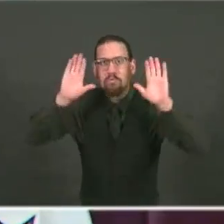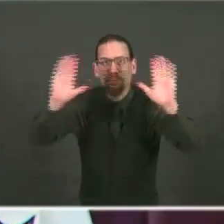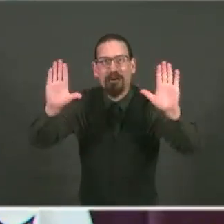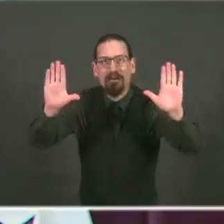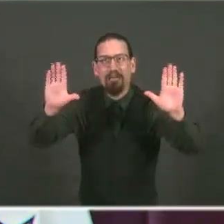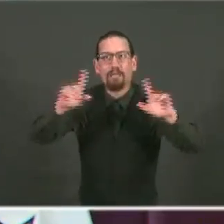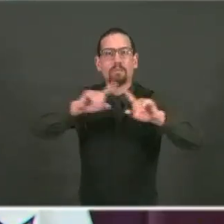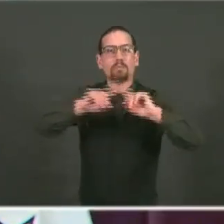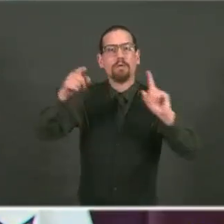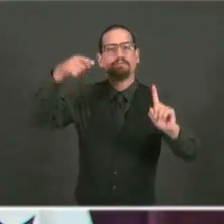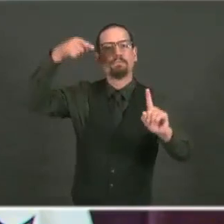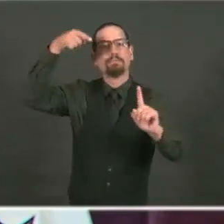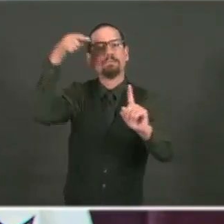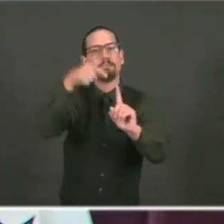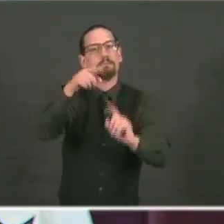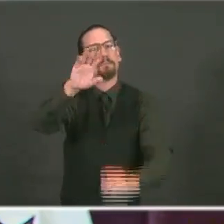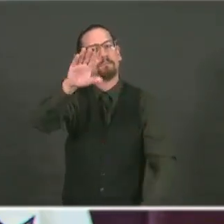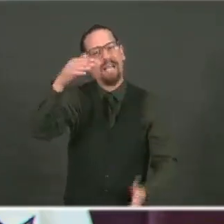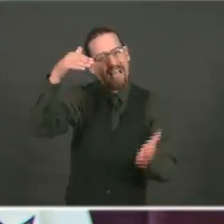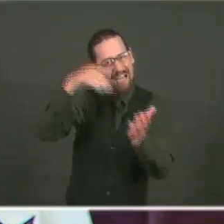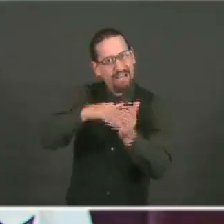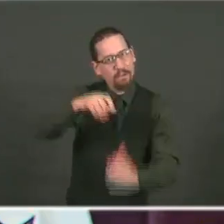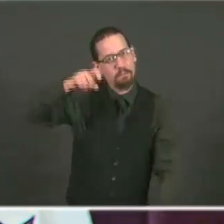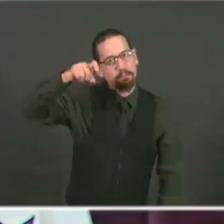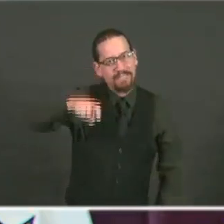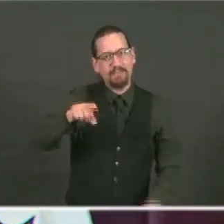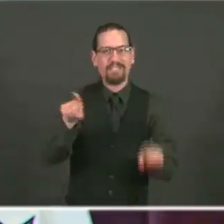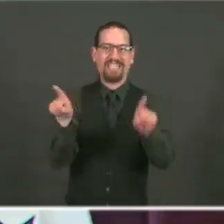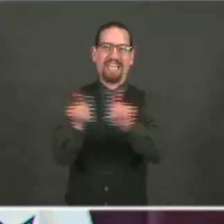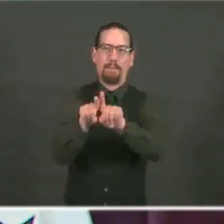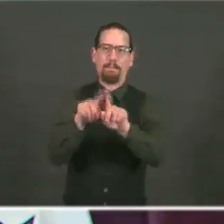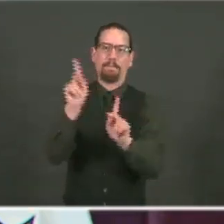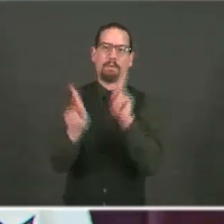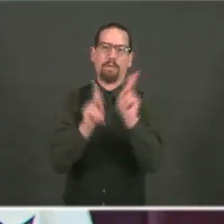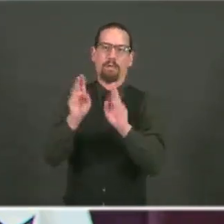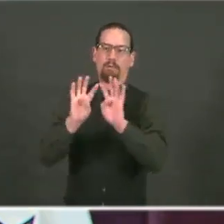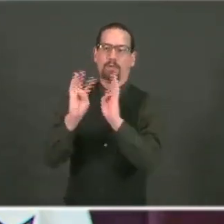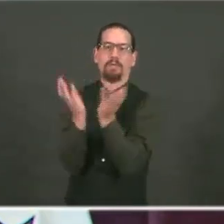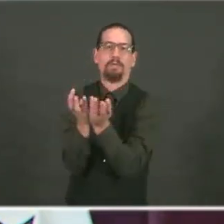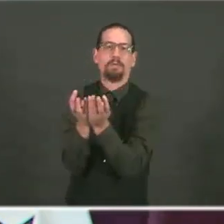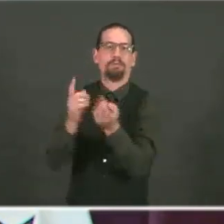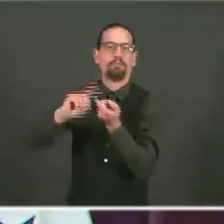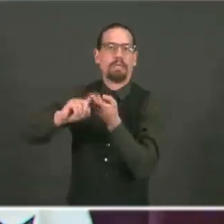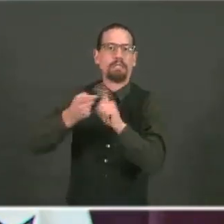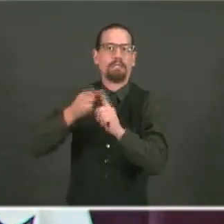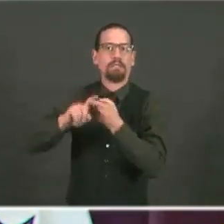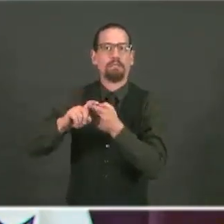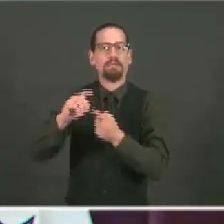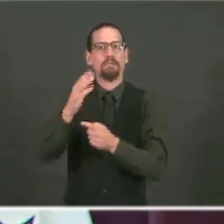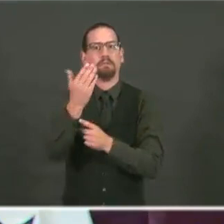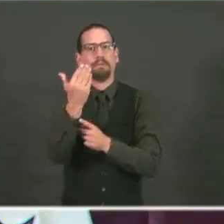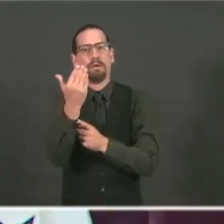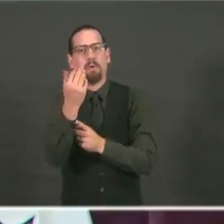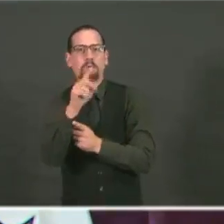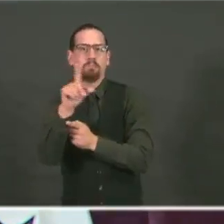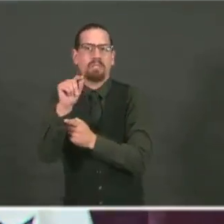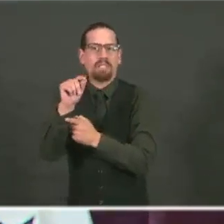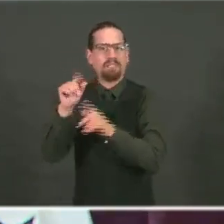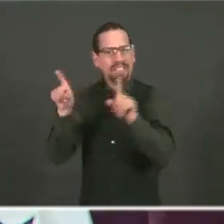FEWER. PLEASE LIMIT YOUR SOCIAL NETWORK. TRY TO KEEP IT TO THE SAME 15 OR